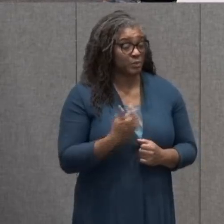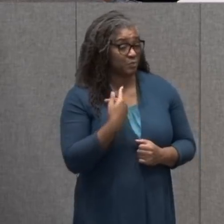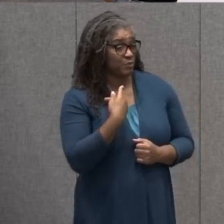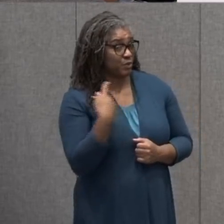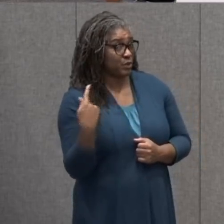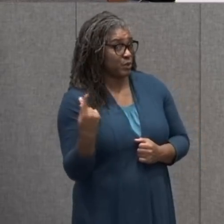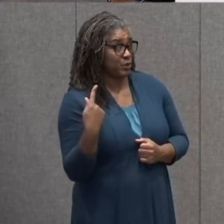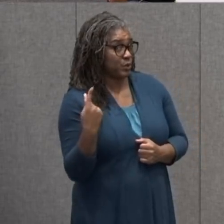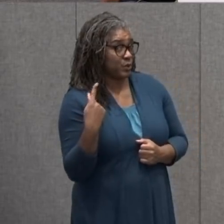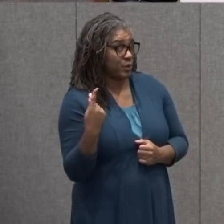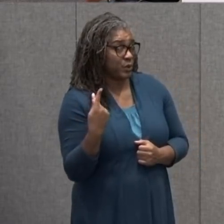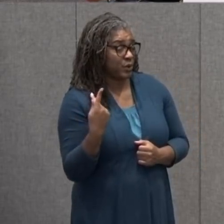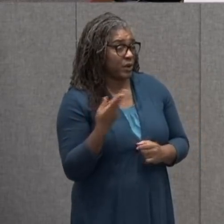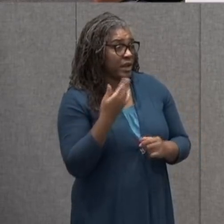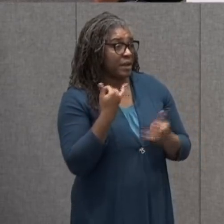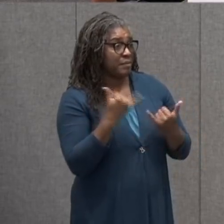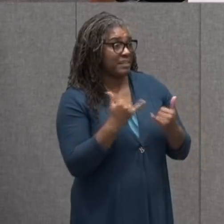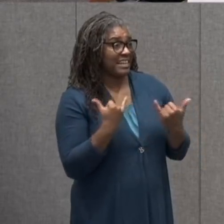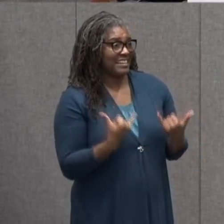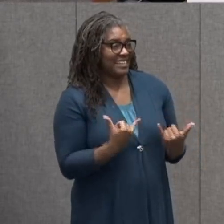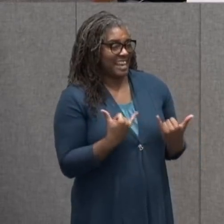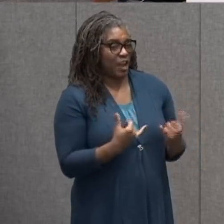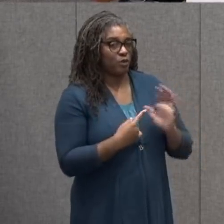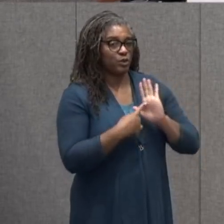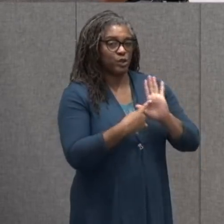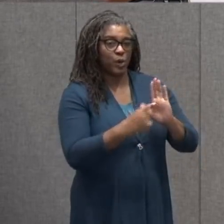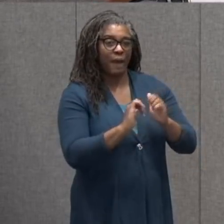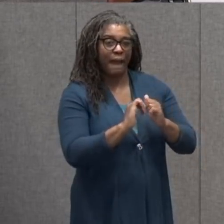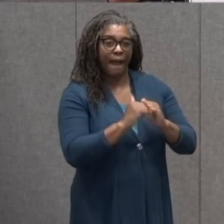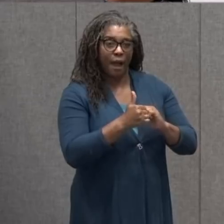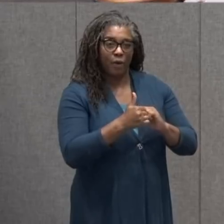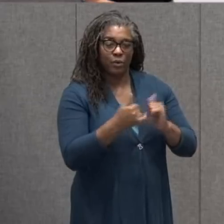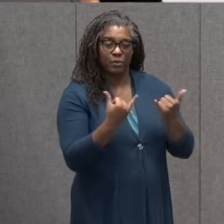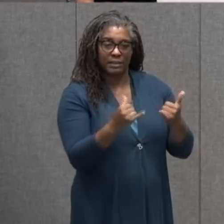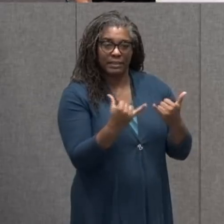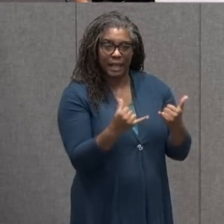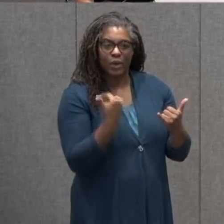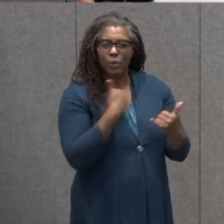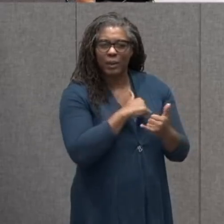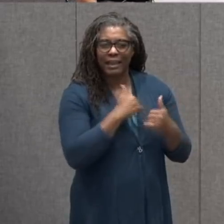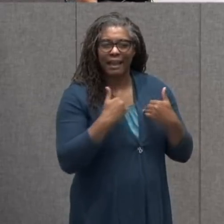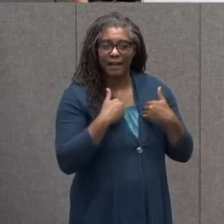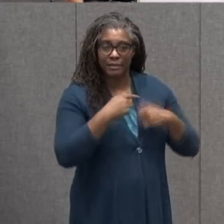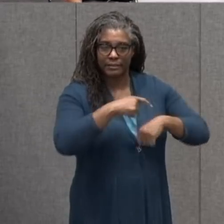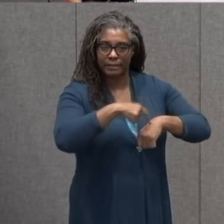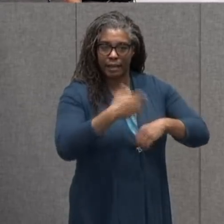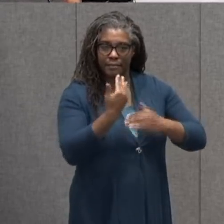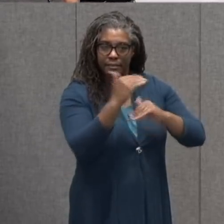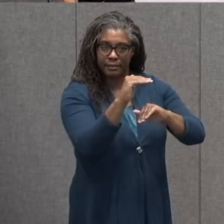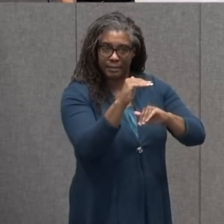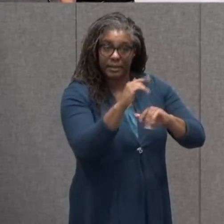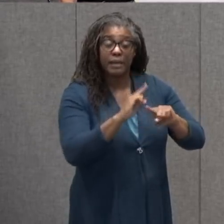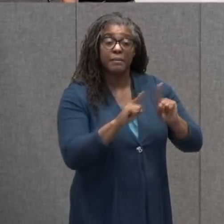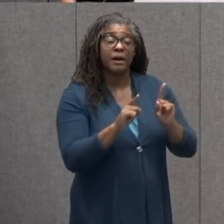how to play, and so we have a kind of a time limit. But if you're playing with somebody at home, you could maybe set a goal that